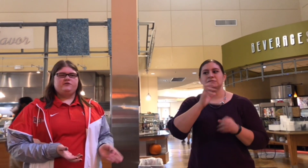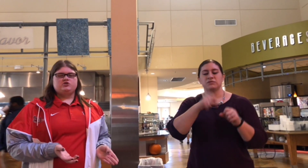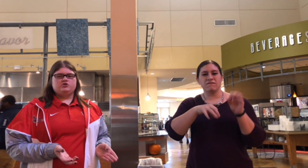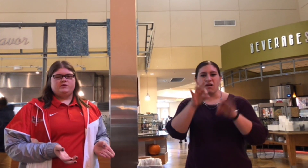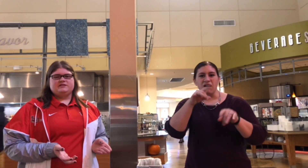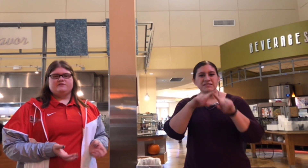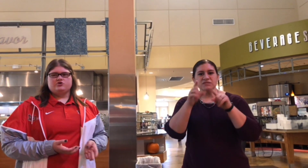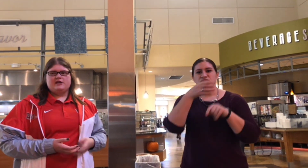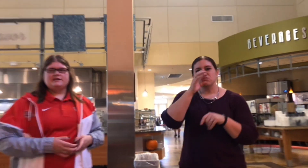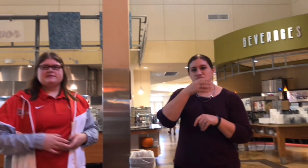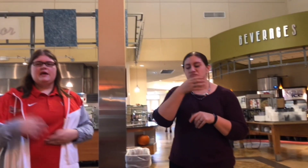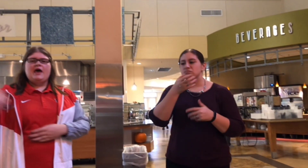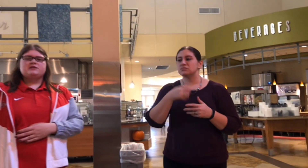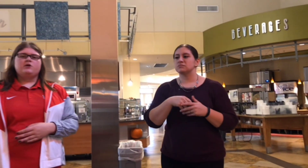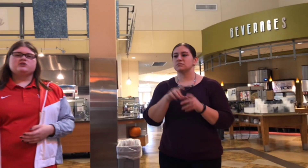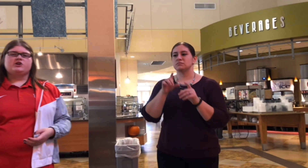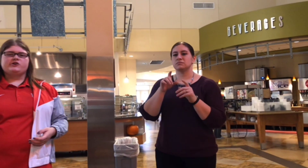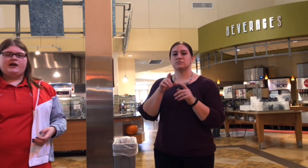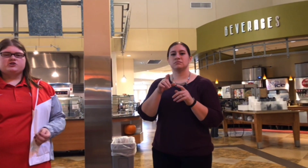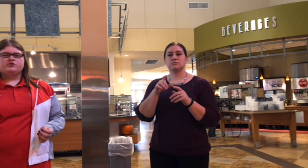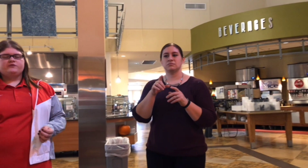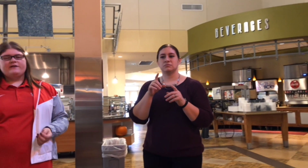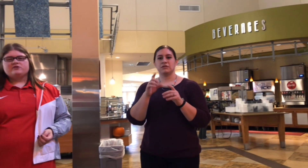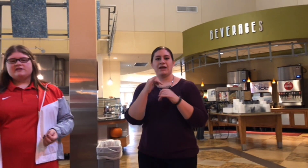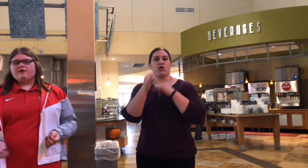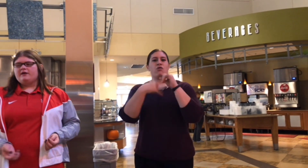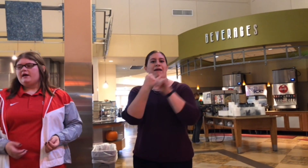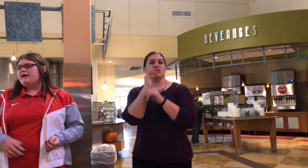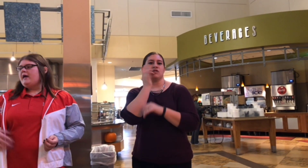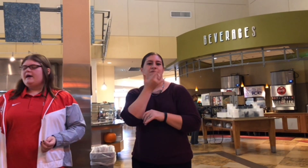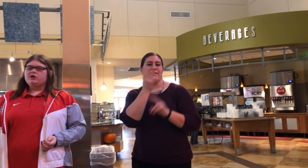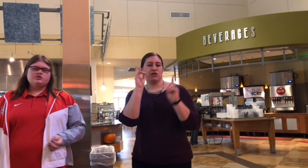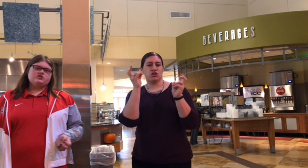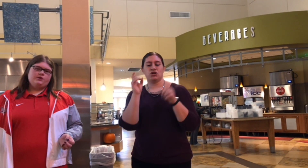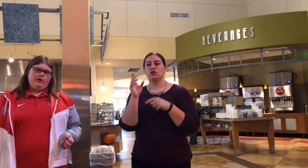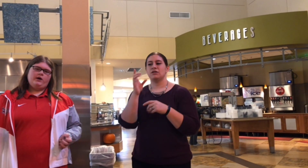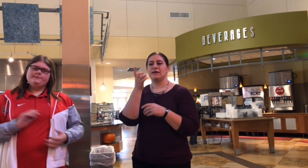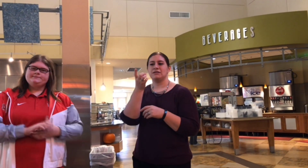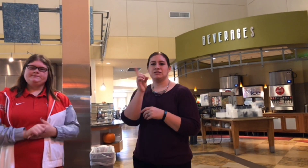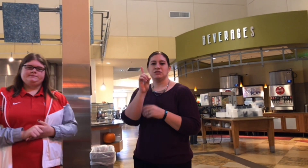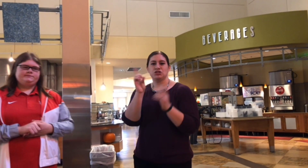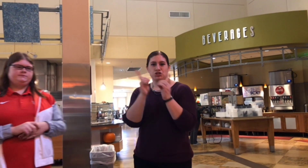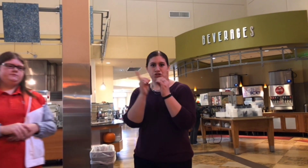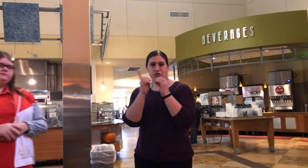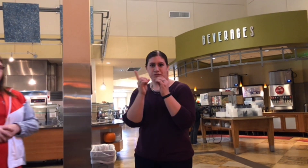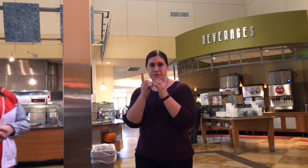different drink choices, as well as our international flavors area and our dessert bar.